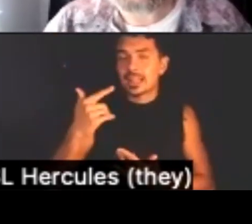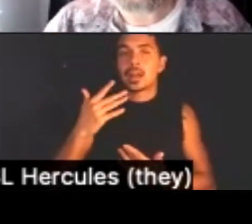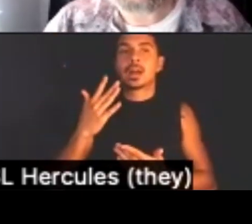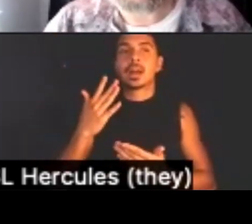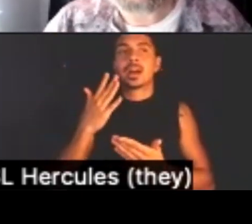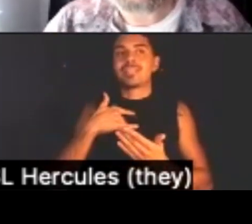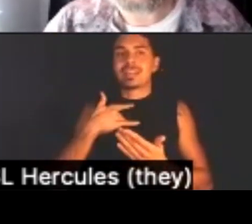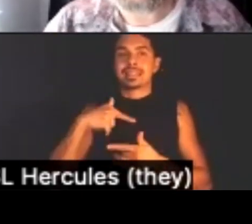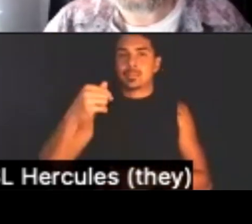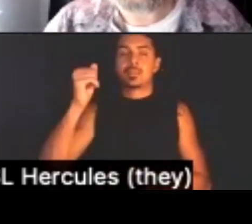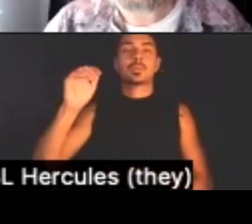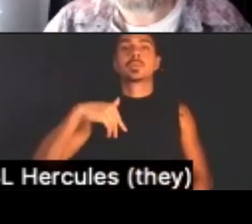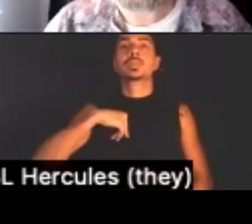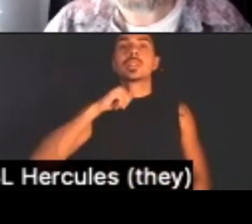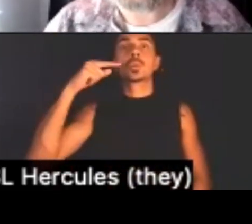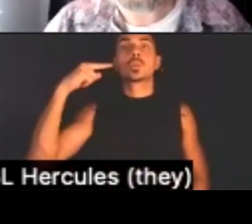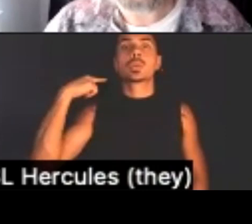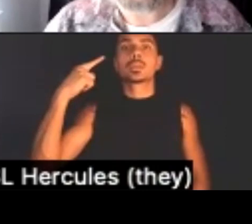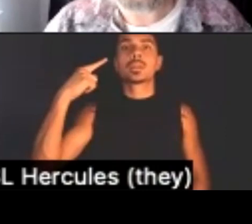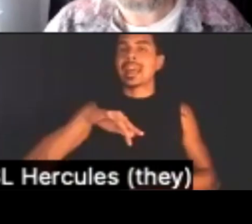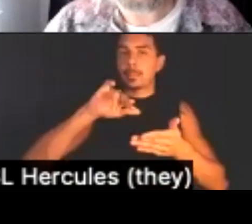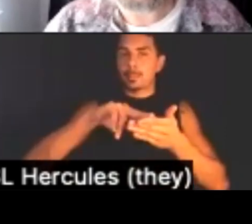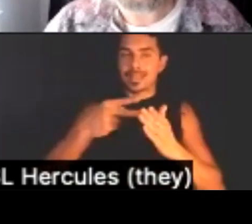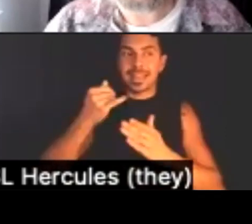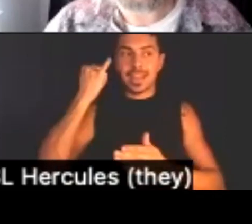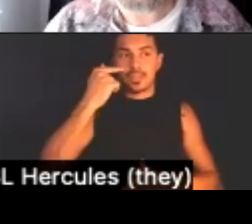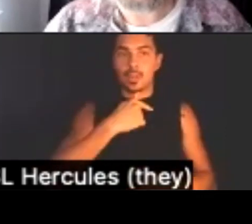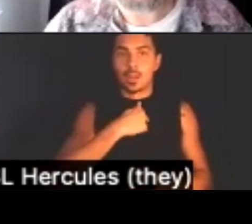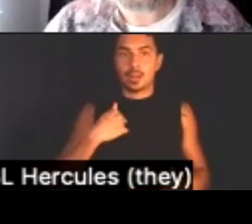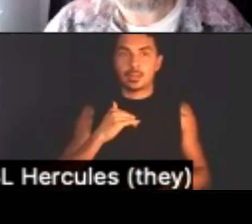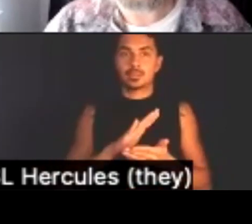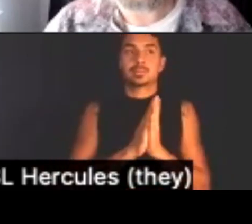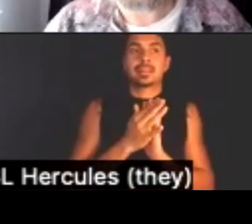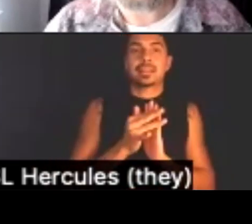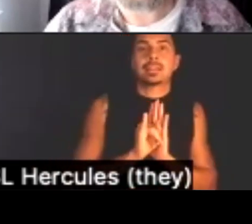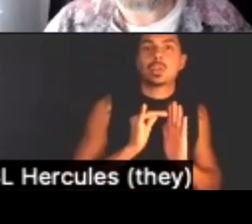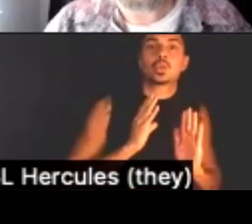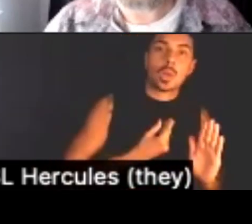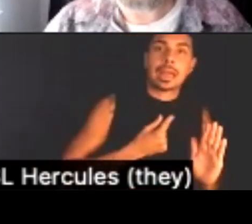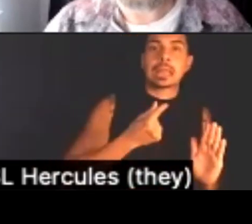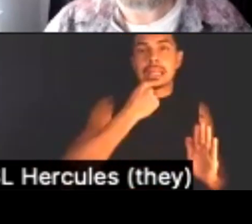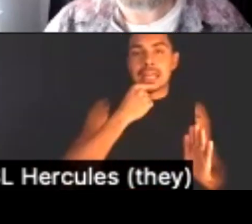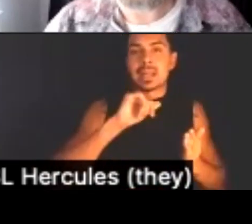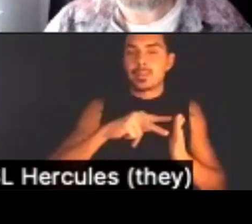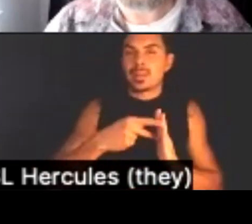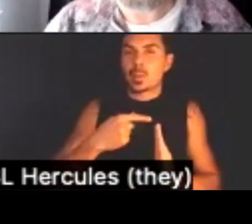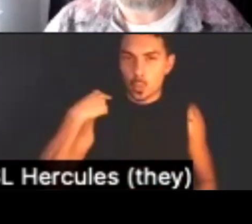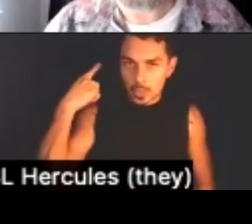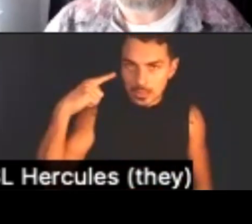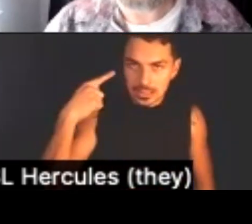because that would mean that our being gay is crazy. And so we internalize that. That's one of the reasons why I think we don't access care